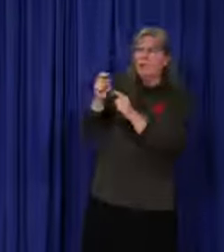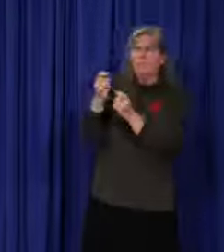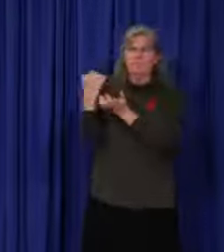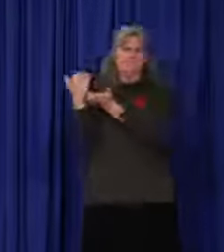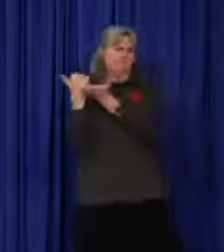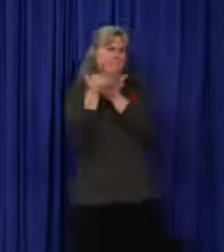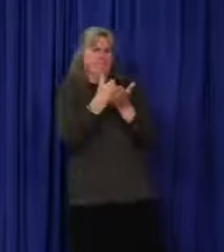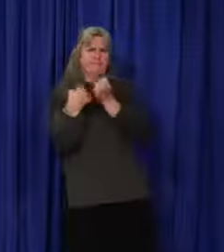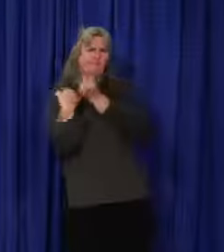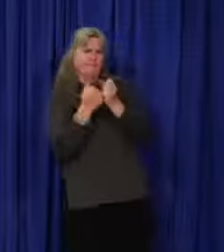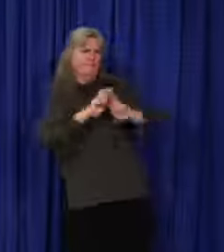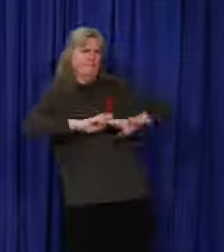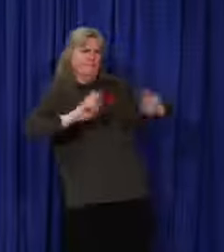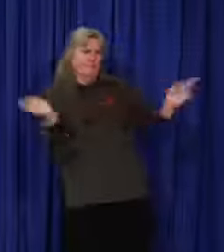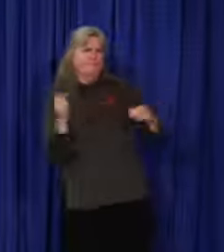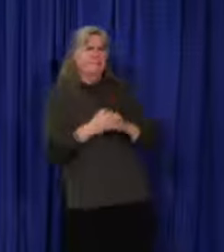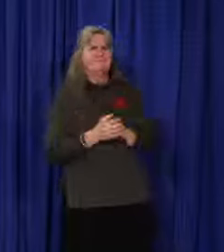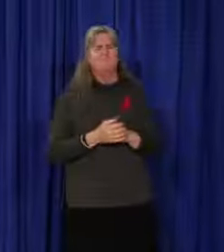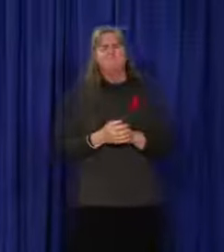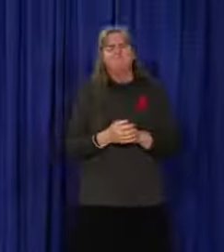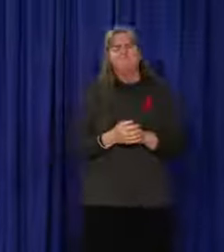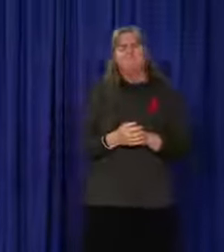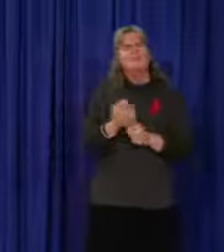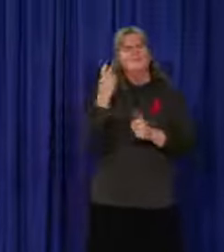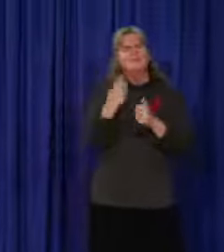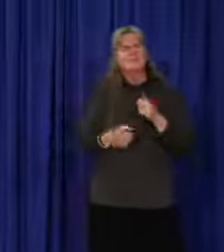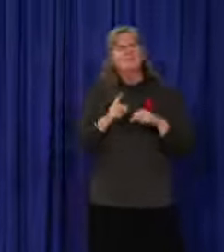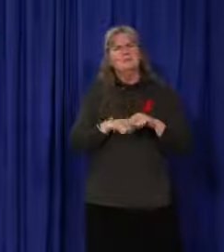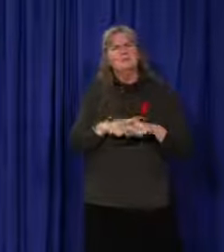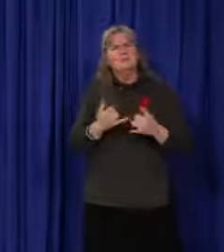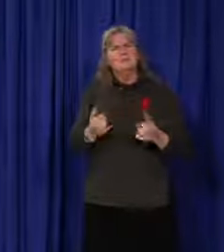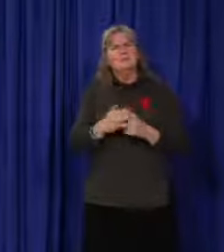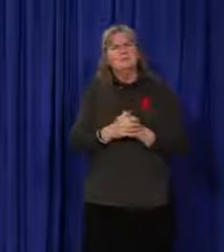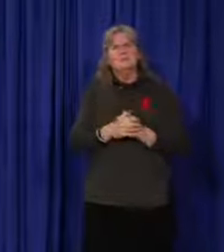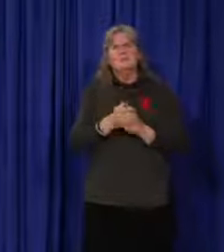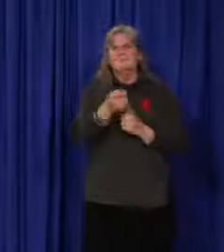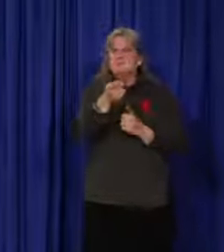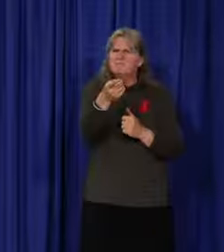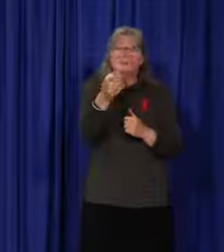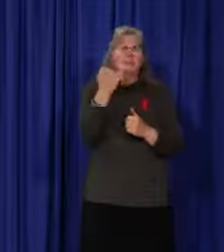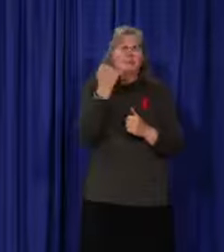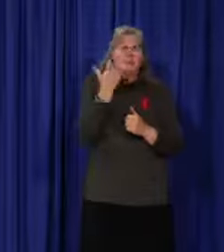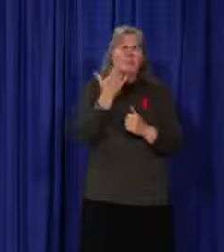it to others. It also means that we can track exposures and contact trace more